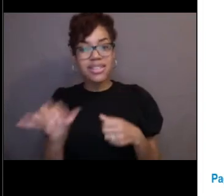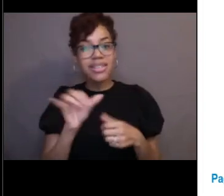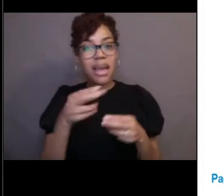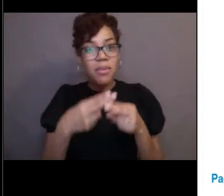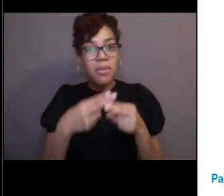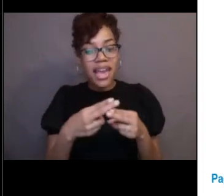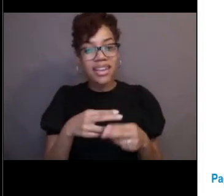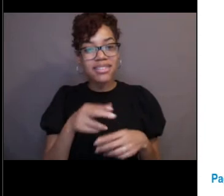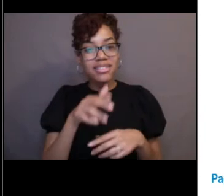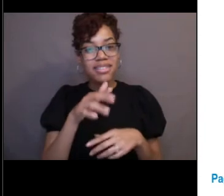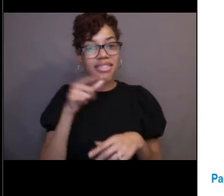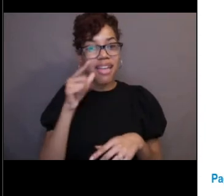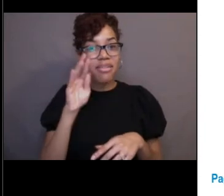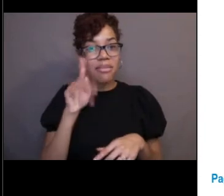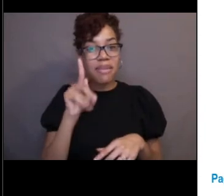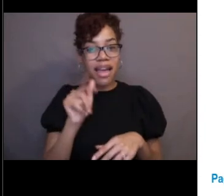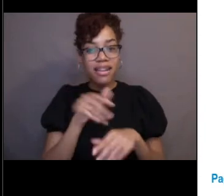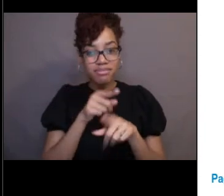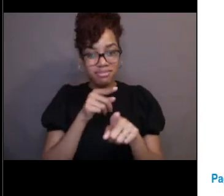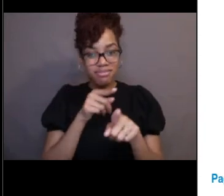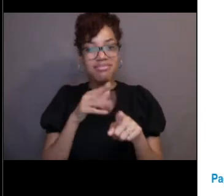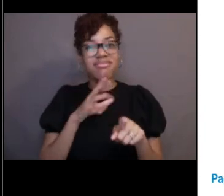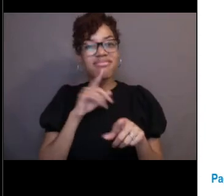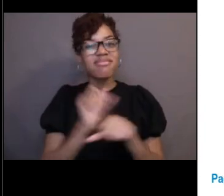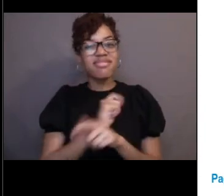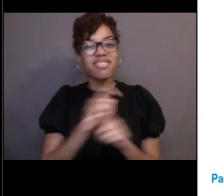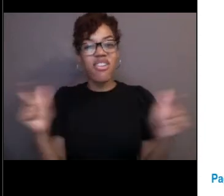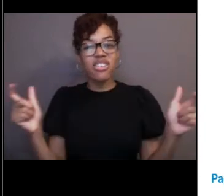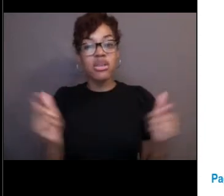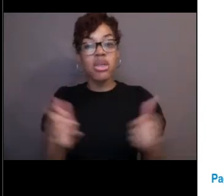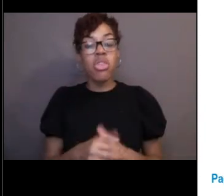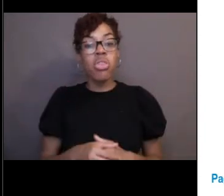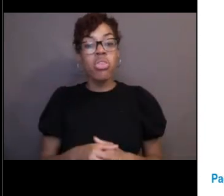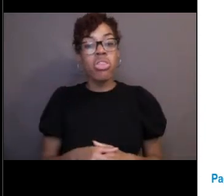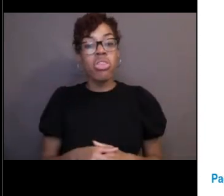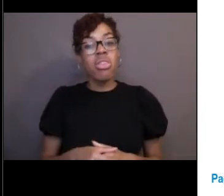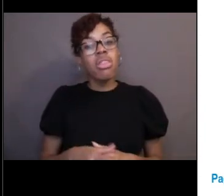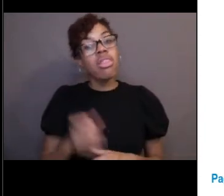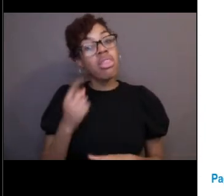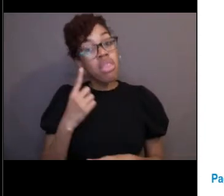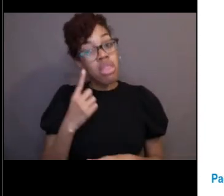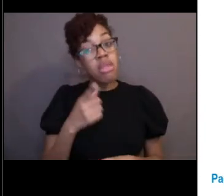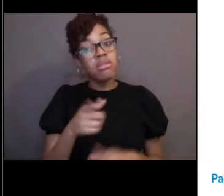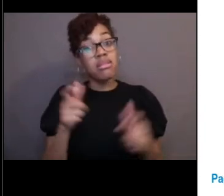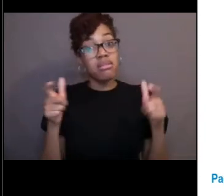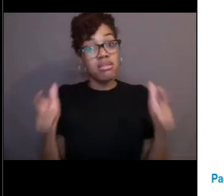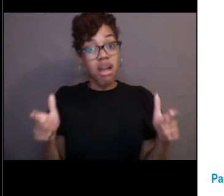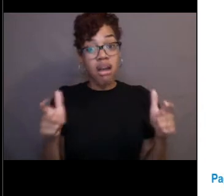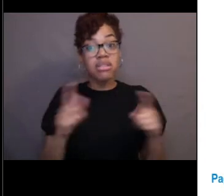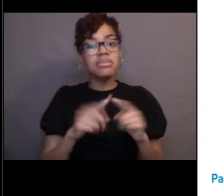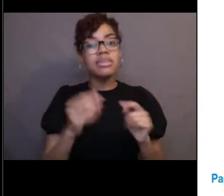They can be very, very large. Even though they're that large, all they really eat is jellyfish.